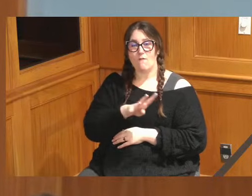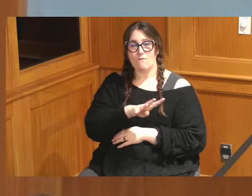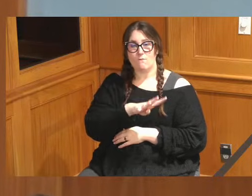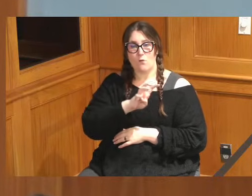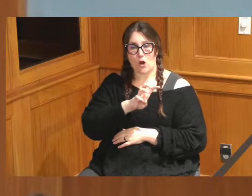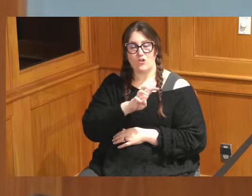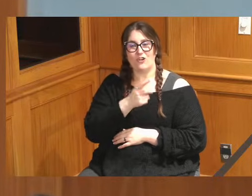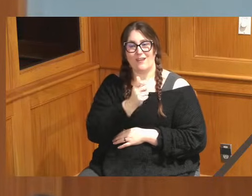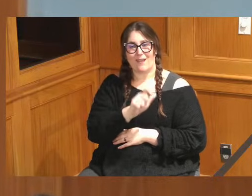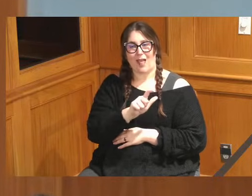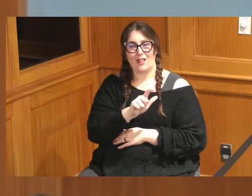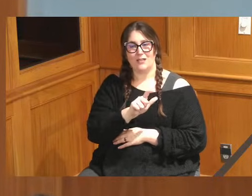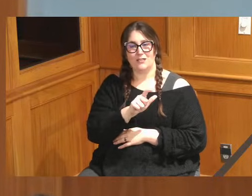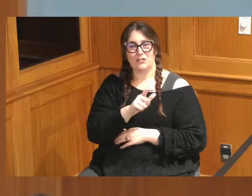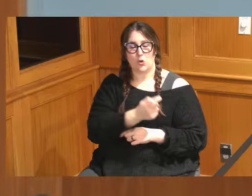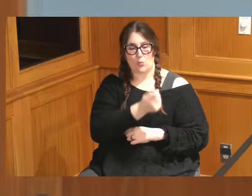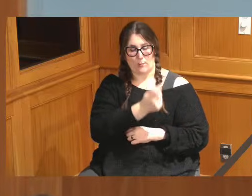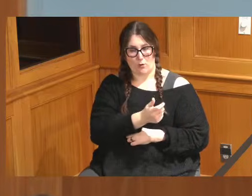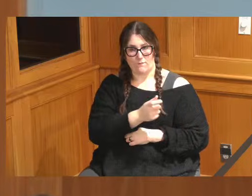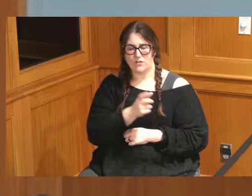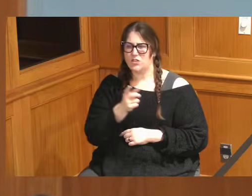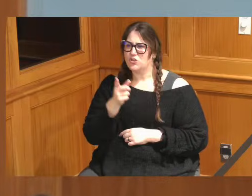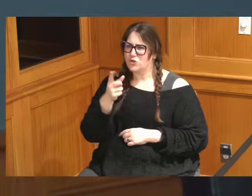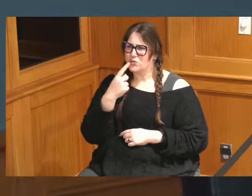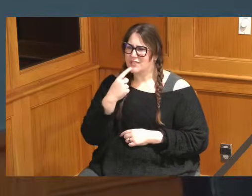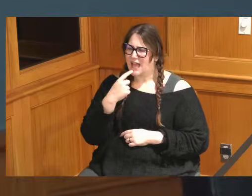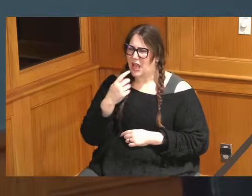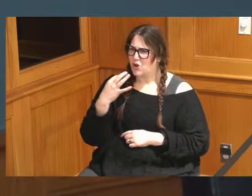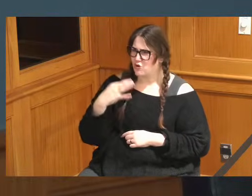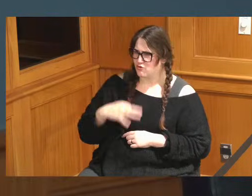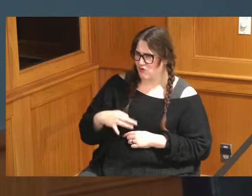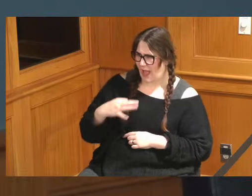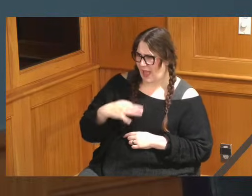So when you say credit and you're trying to explain it to me, does that mean that MSD